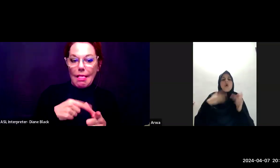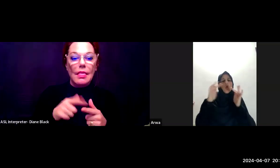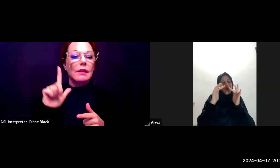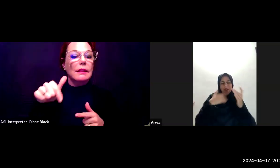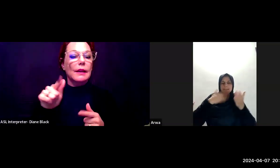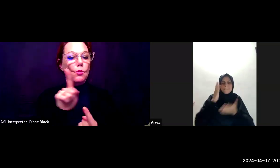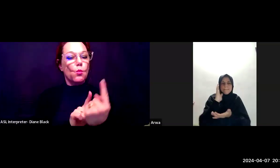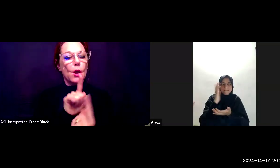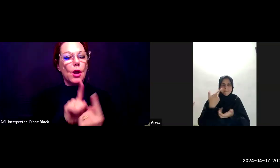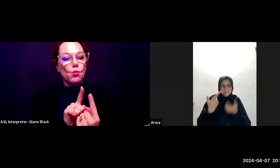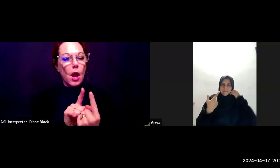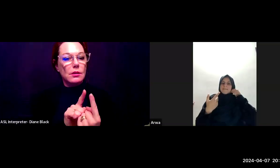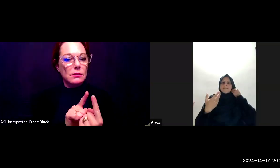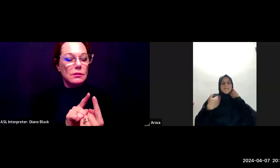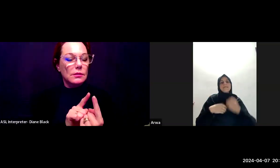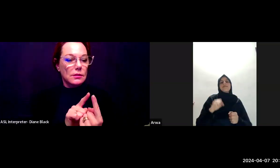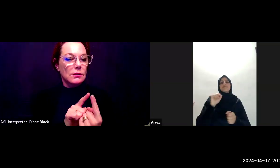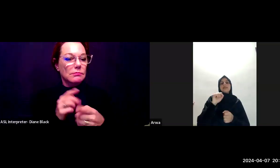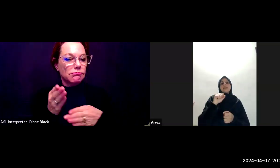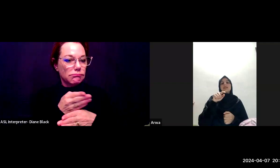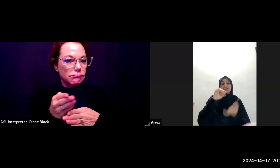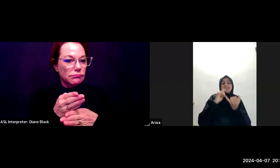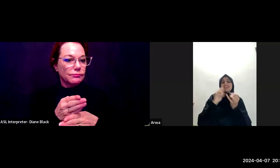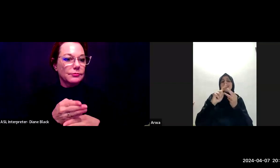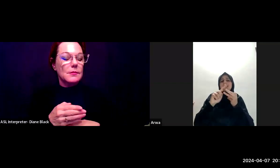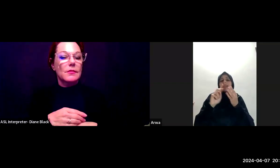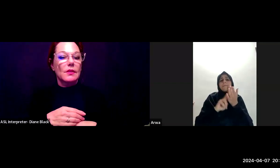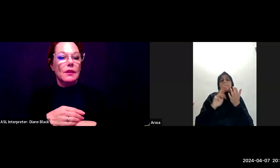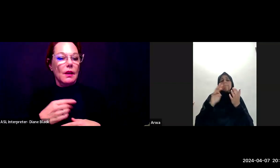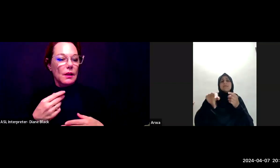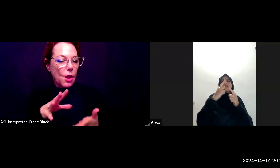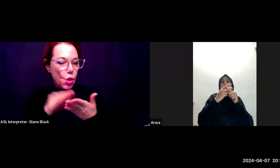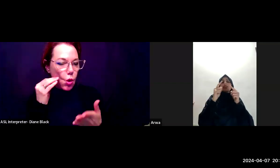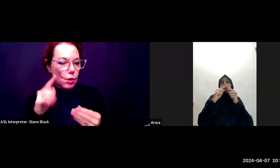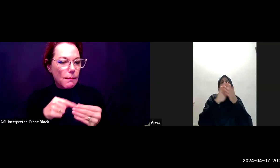and we can discuss because even the stem cell therapy per se could have caused good or could